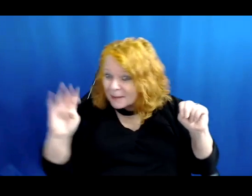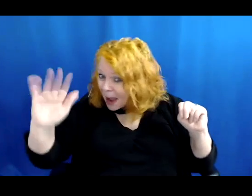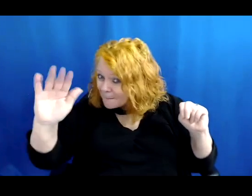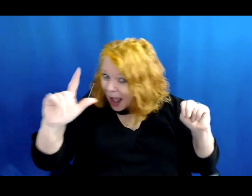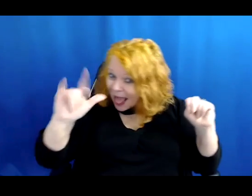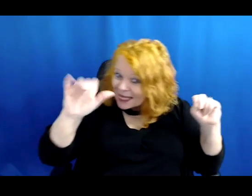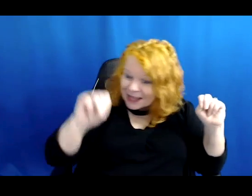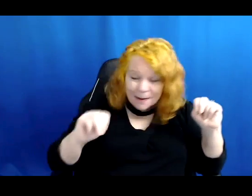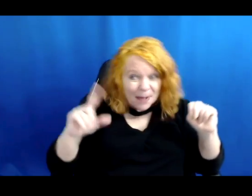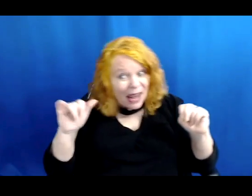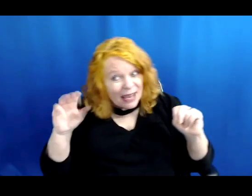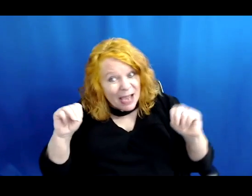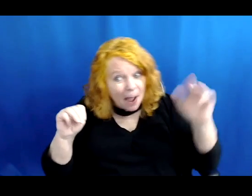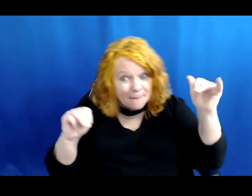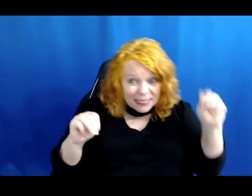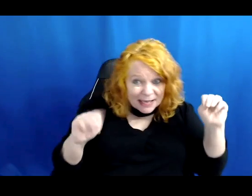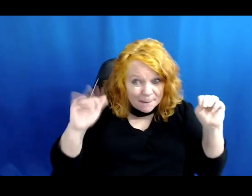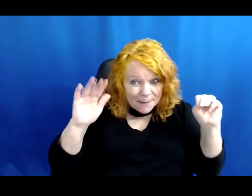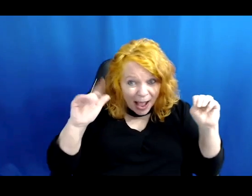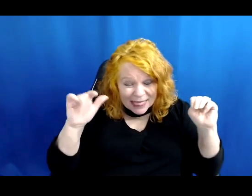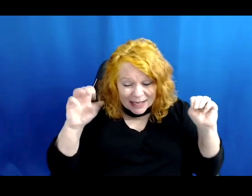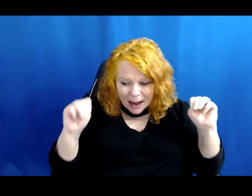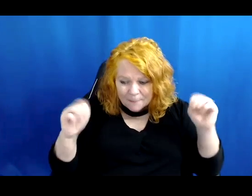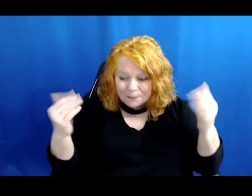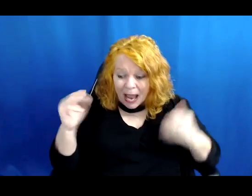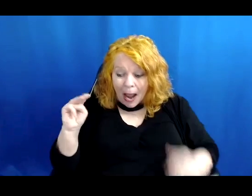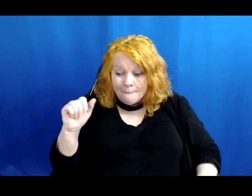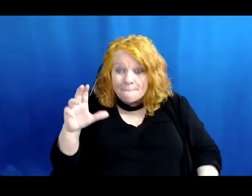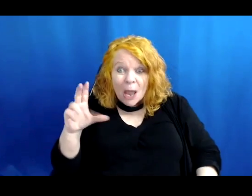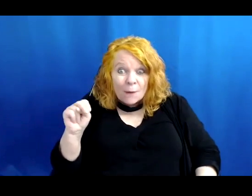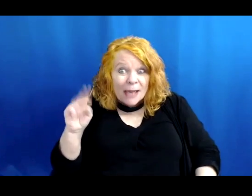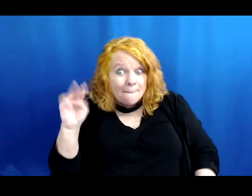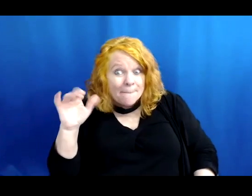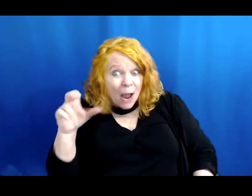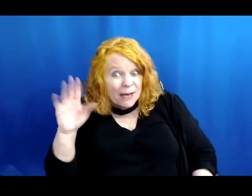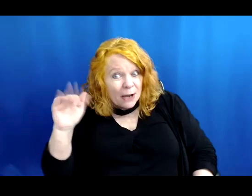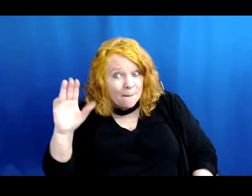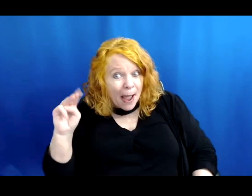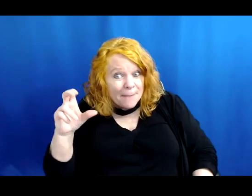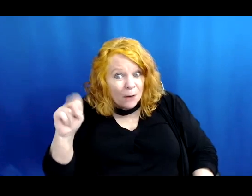Liam, Liam, goodbye Liam! Liam, Liam, goodbye Liam! Marian, Marian, goodbye Marian! Give me a wave Marian.